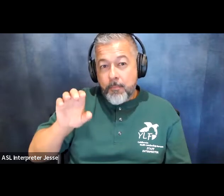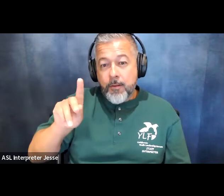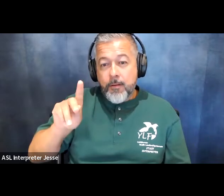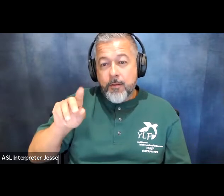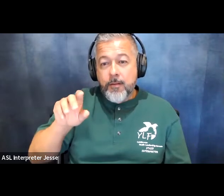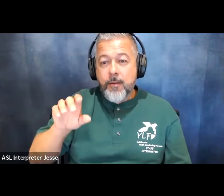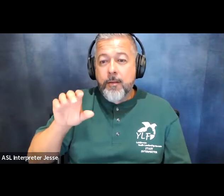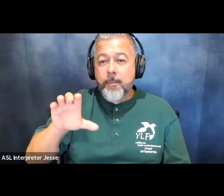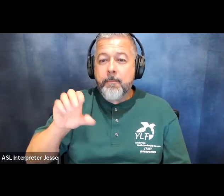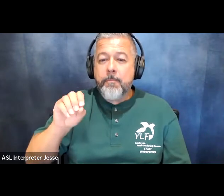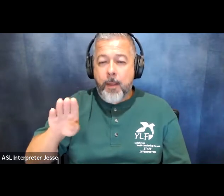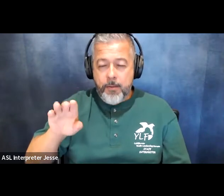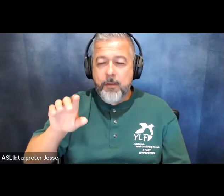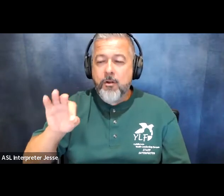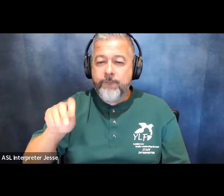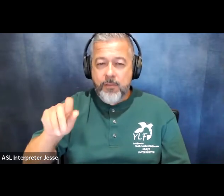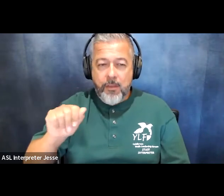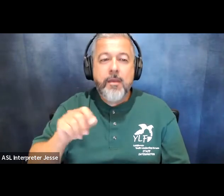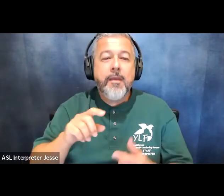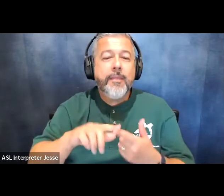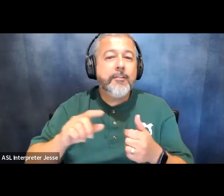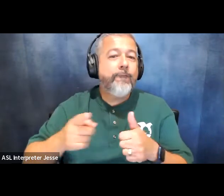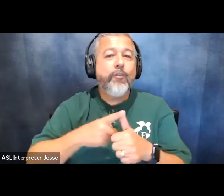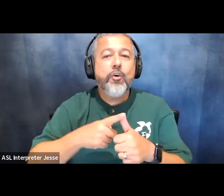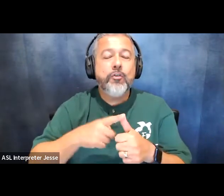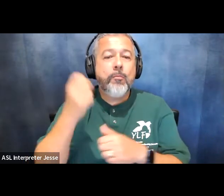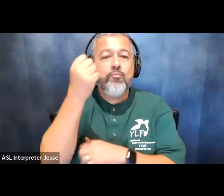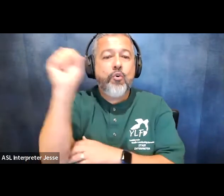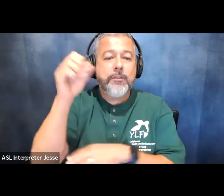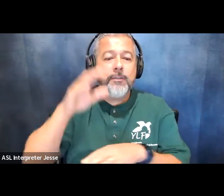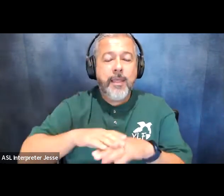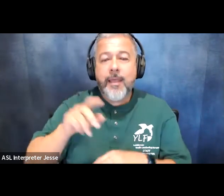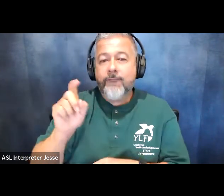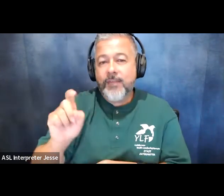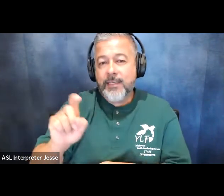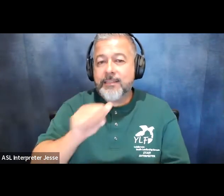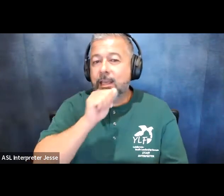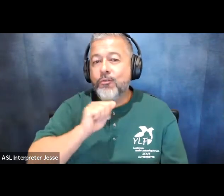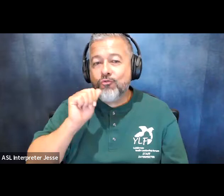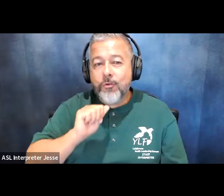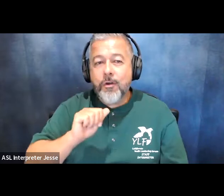are at a very first protest in phoenix arizona we are all being interviewed by a phoenix reporter